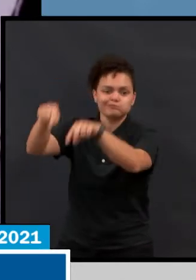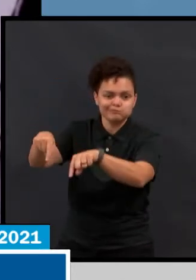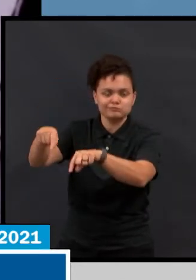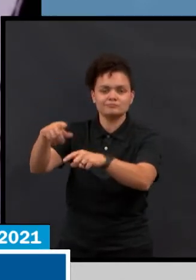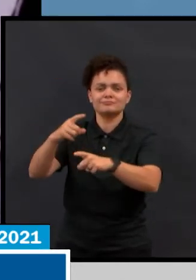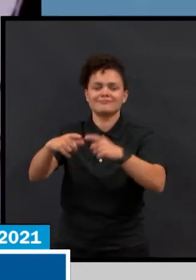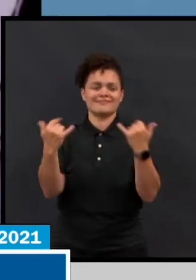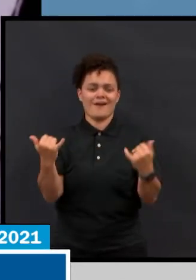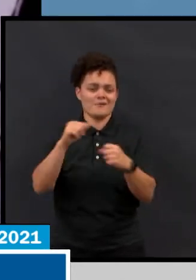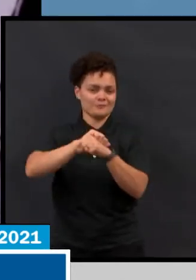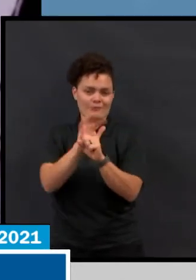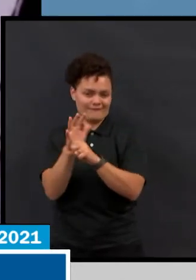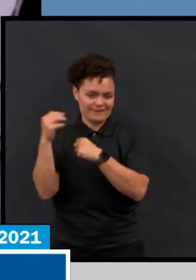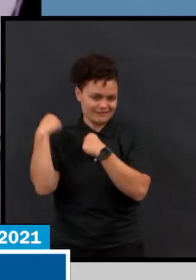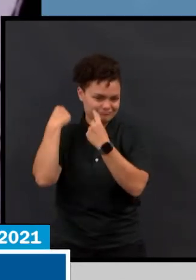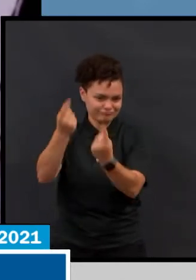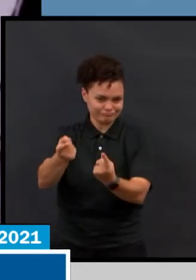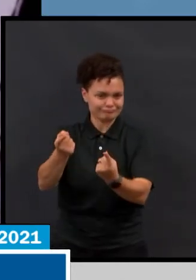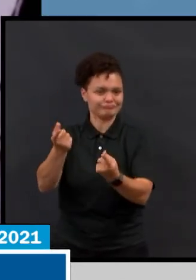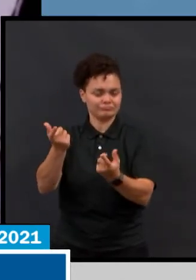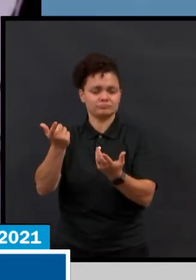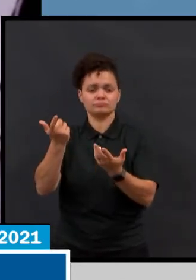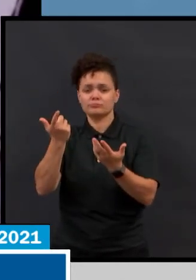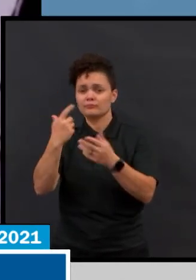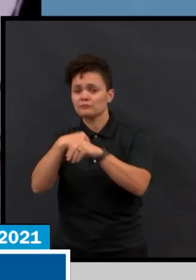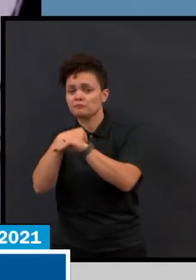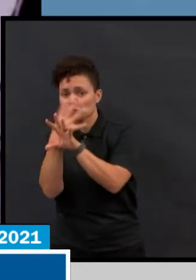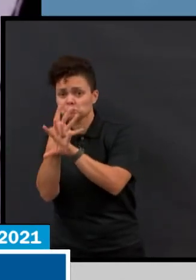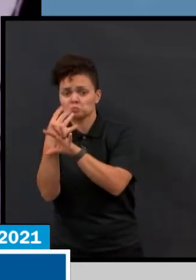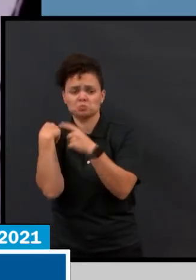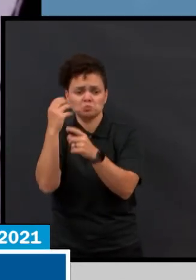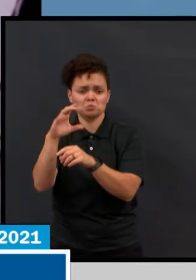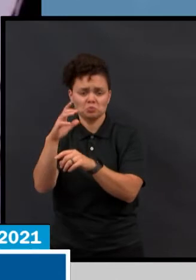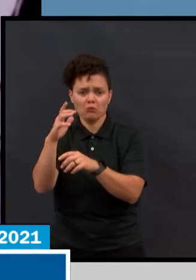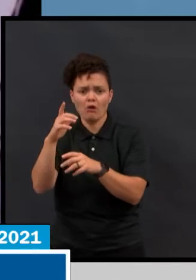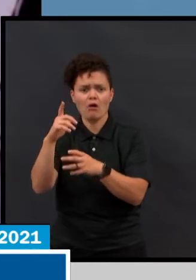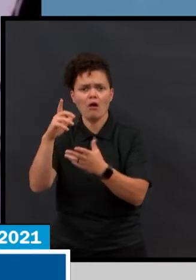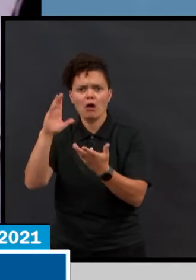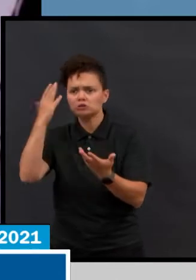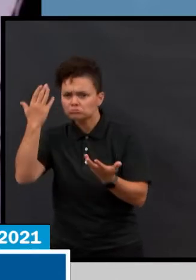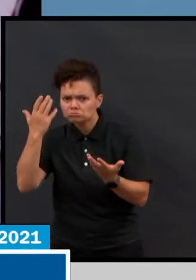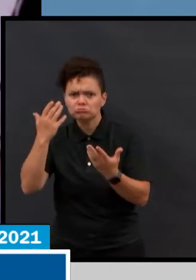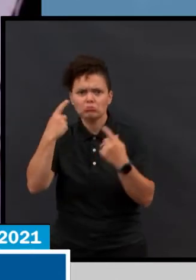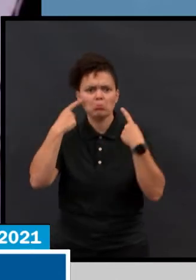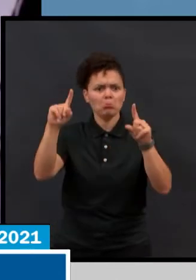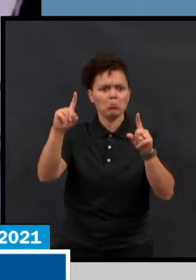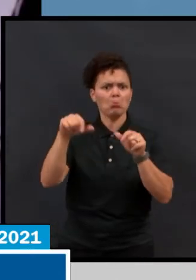virtually the mayor wants to continue doing these virtually to give each constituent the same amount